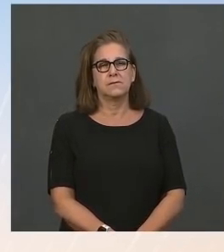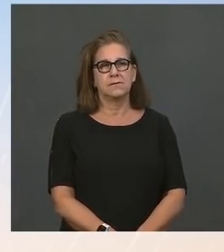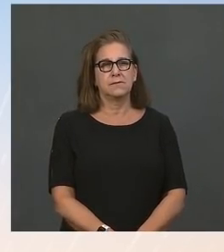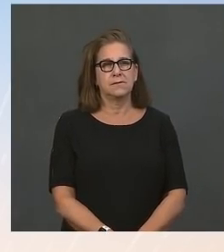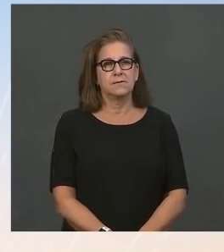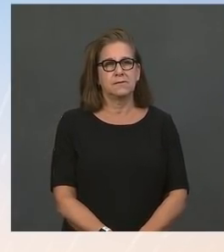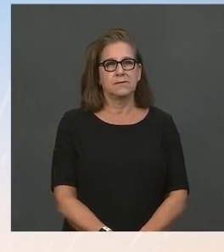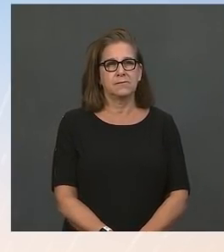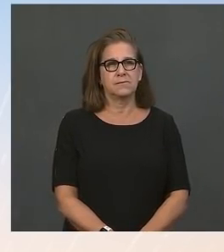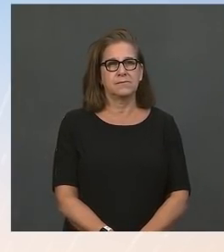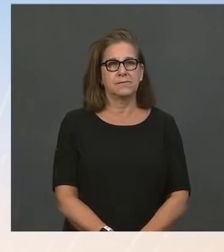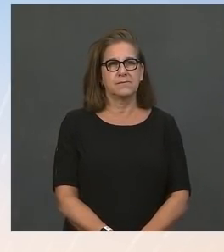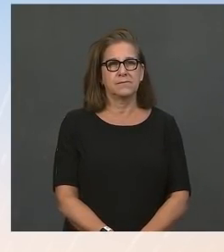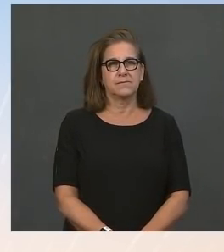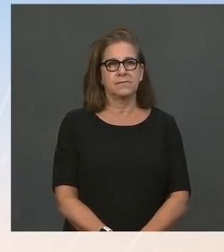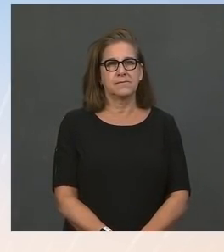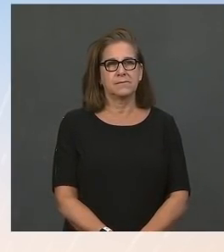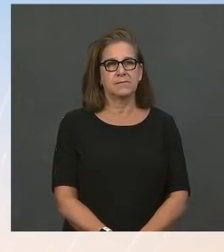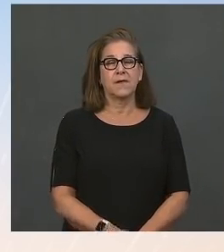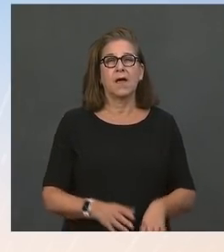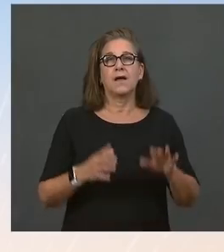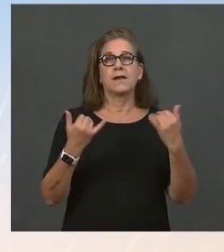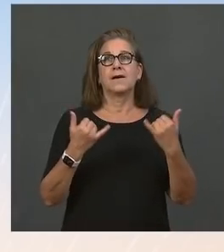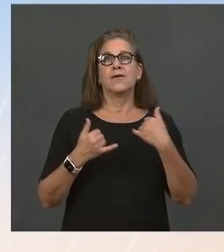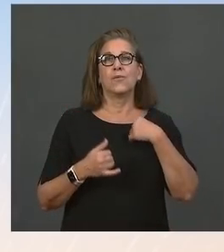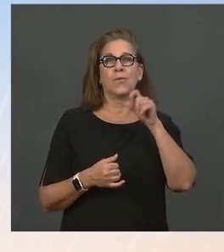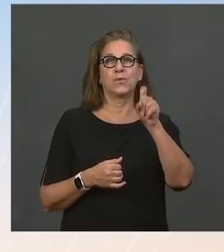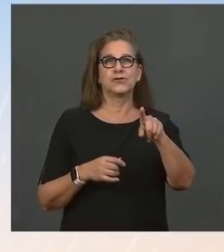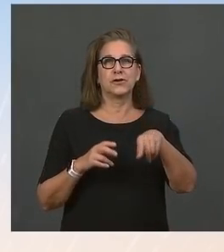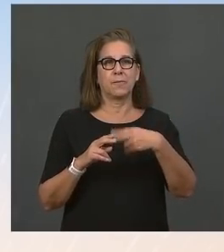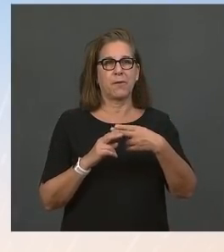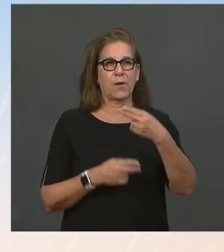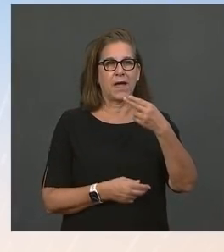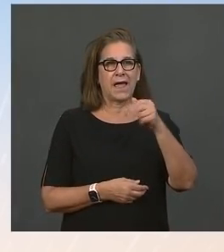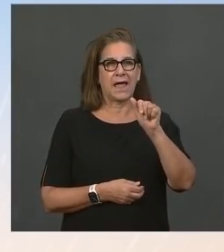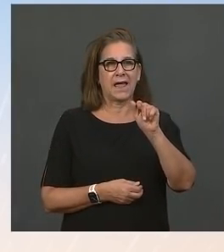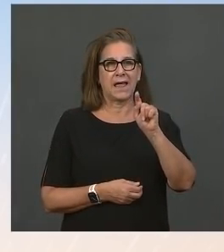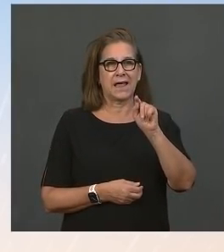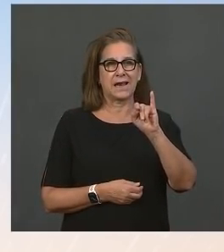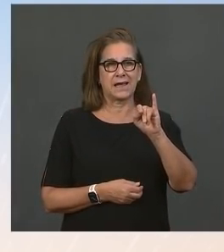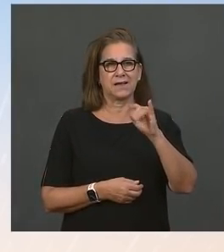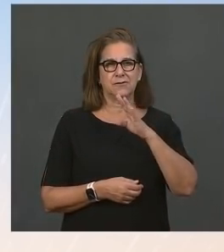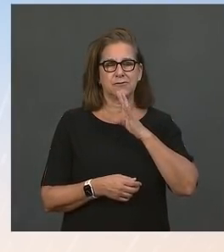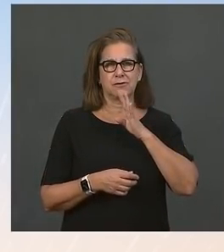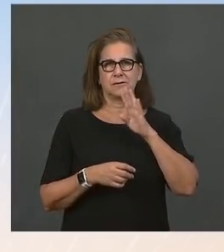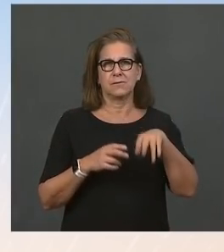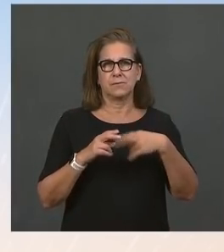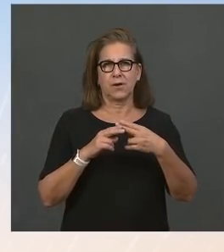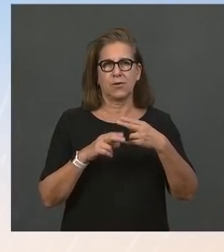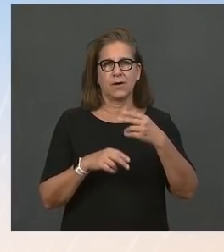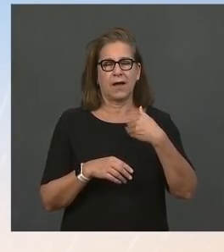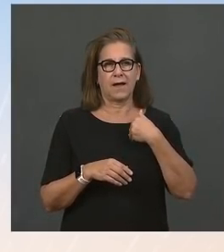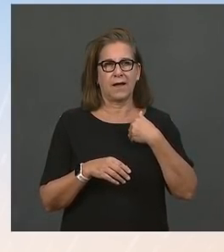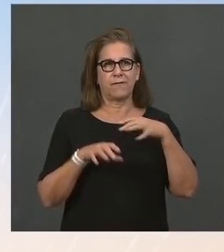right now with the threat of -- the 17 missionaries threated to be killed, is there any conversation within the administration